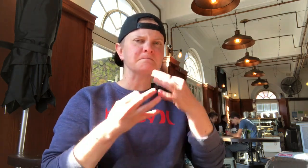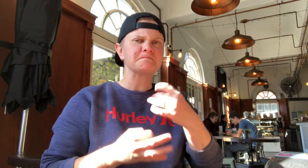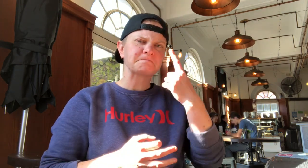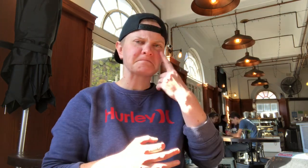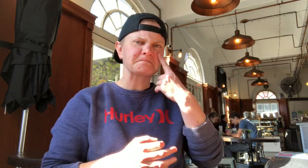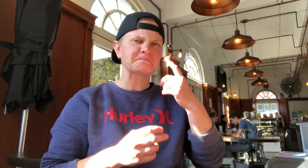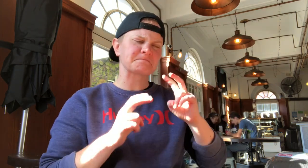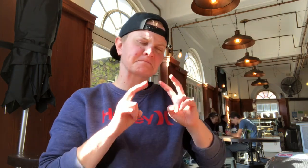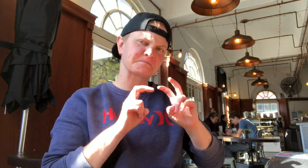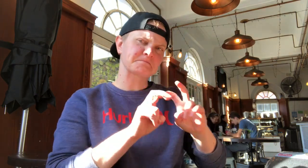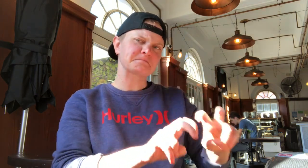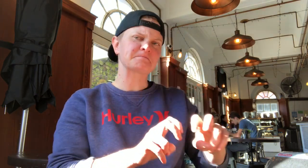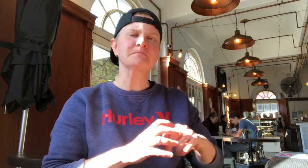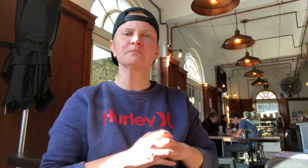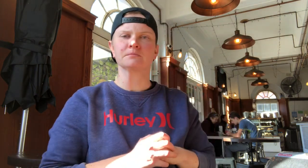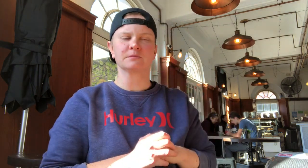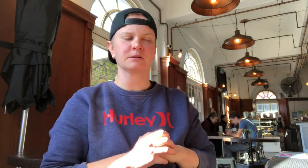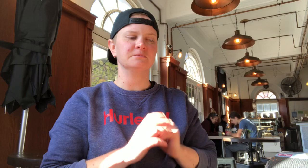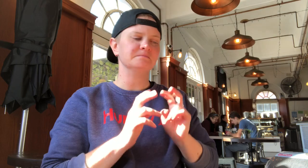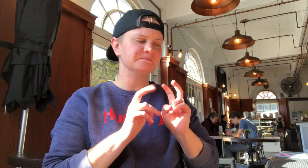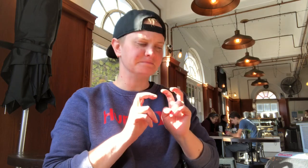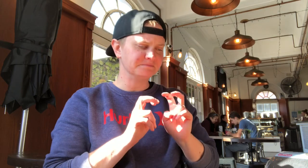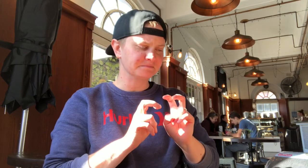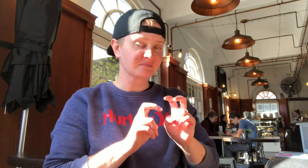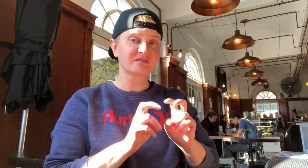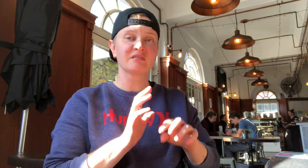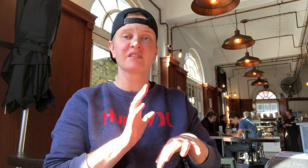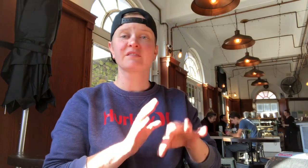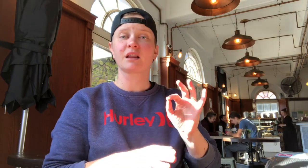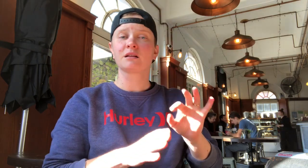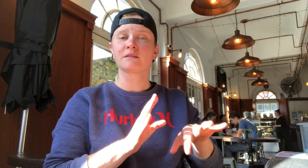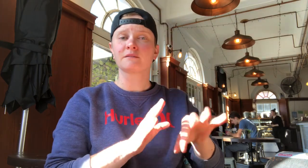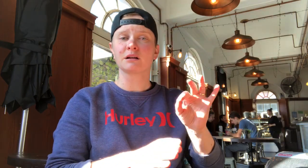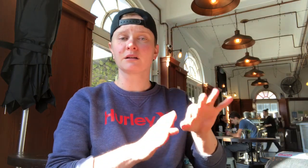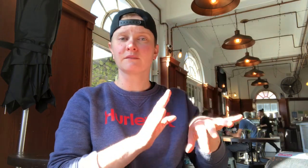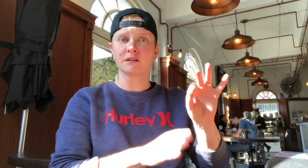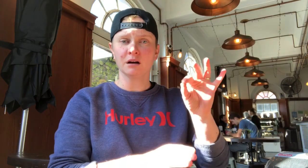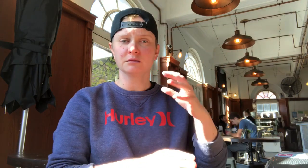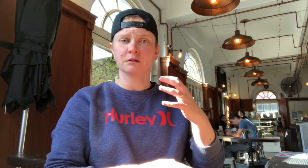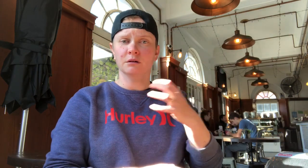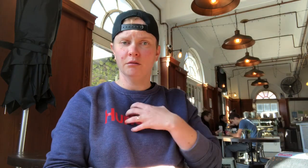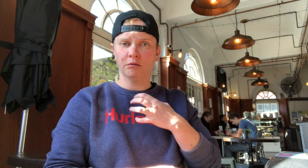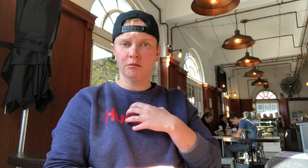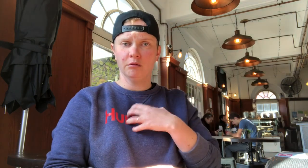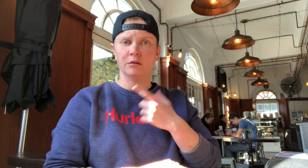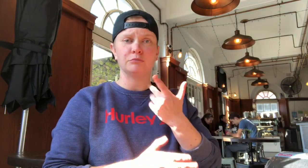So, I went investigating... and I found some interesting comments that were being made against